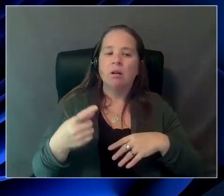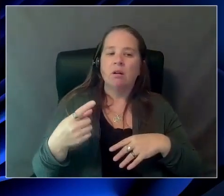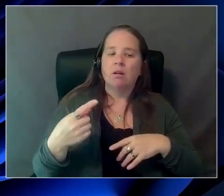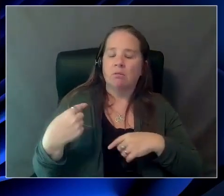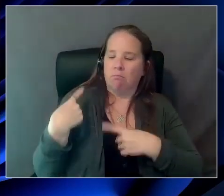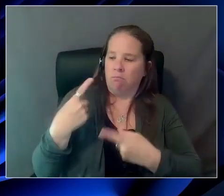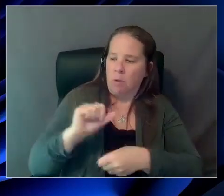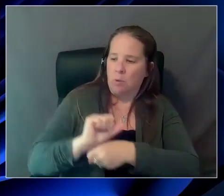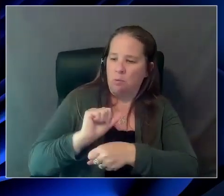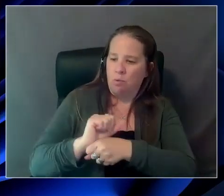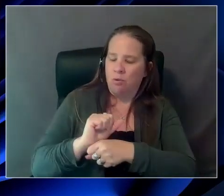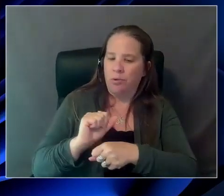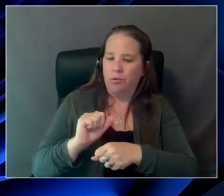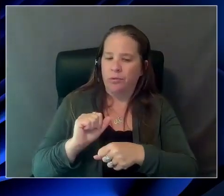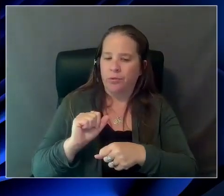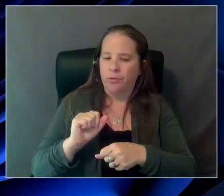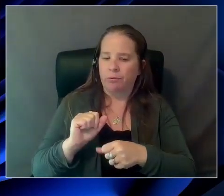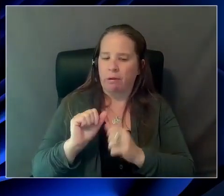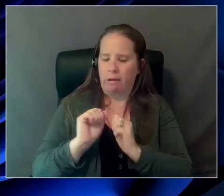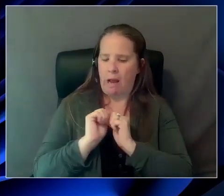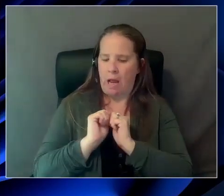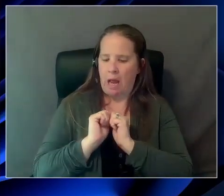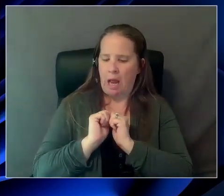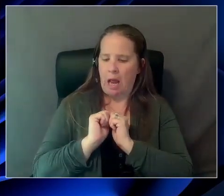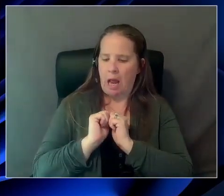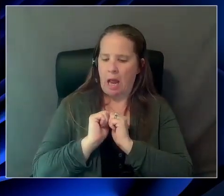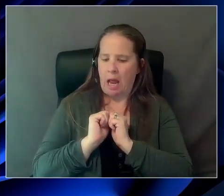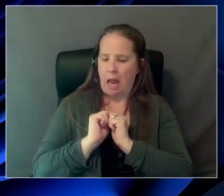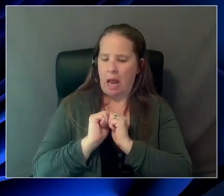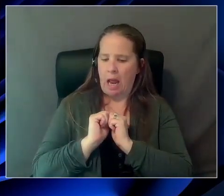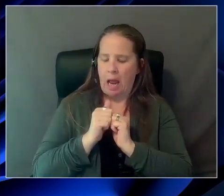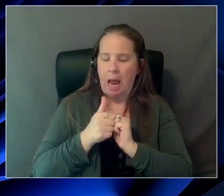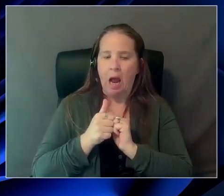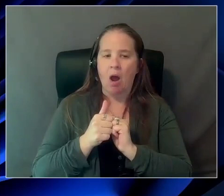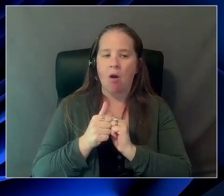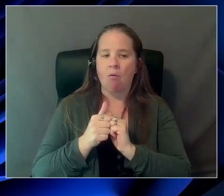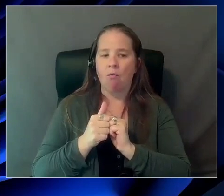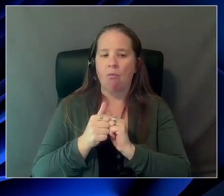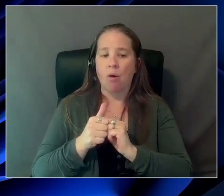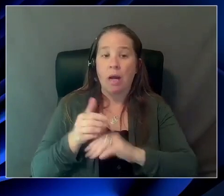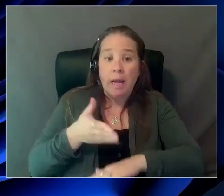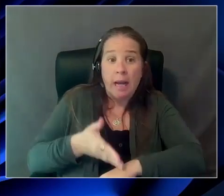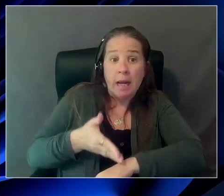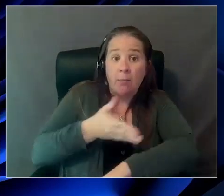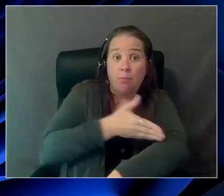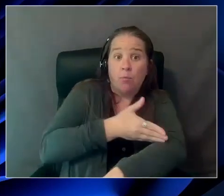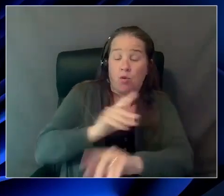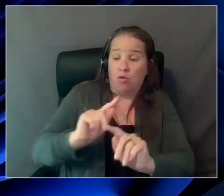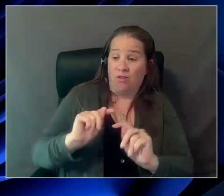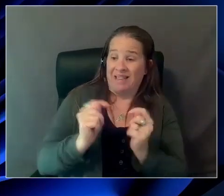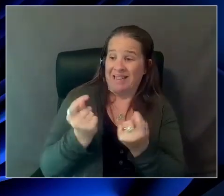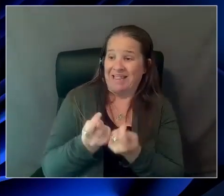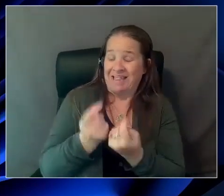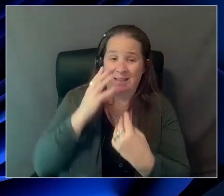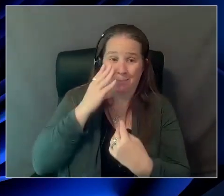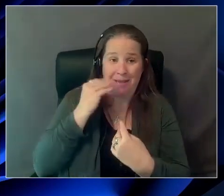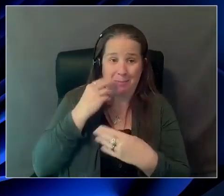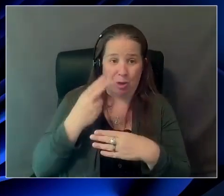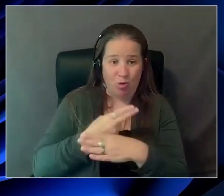working on is how do we improve the usage of teams? And so one of the areas that we've